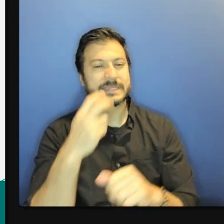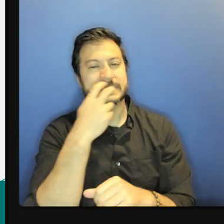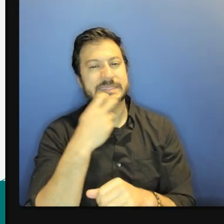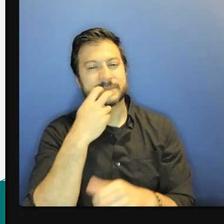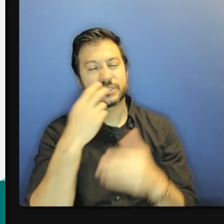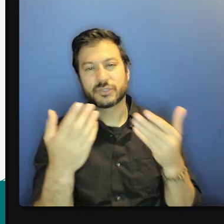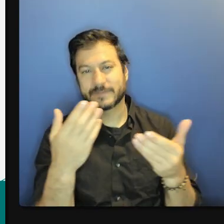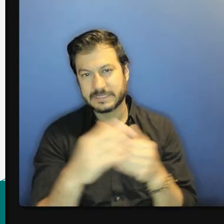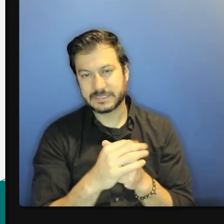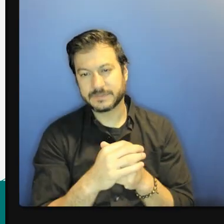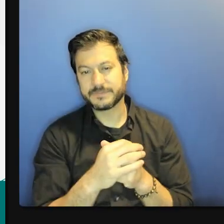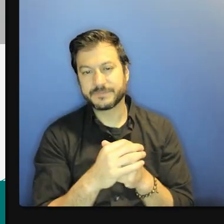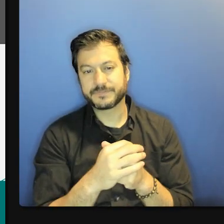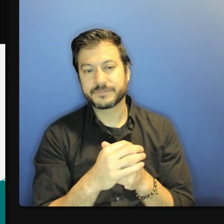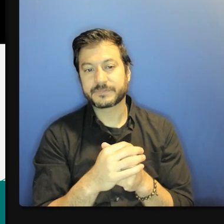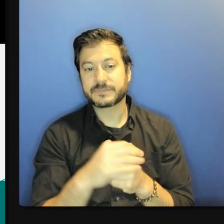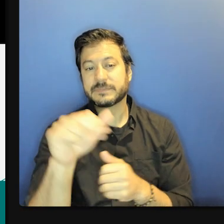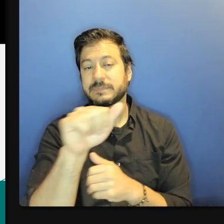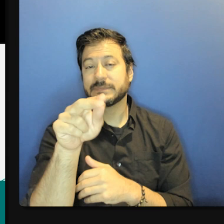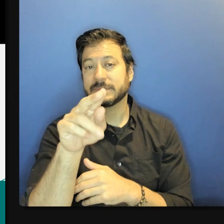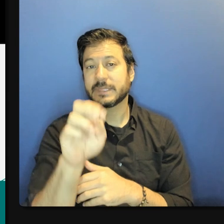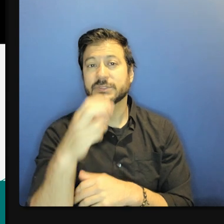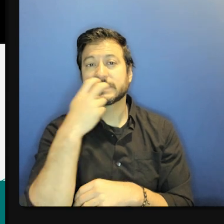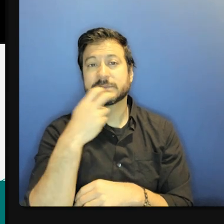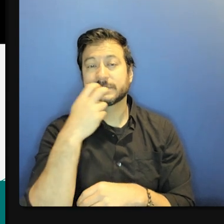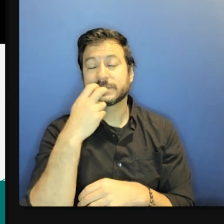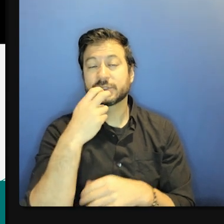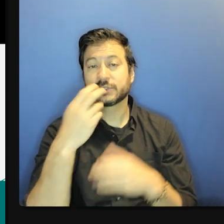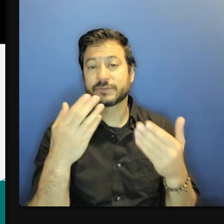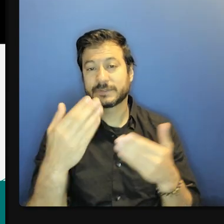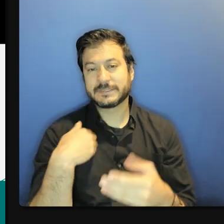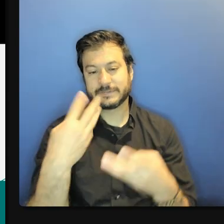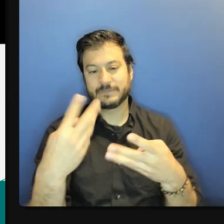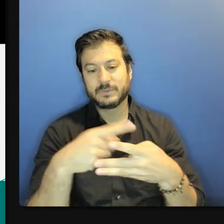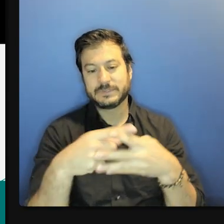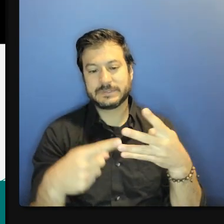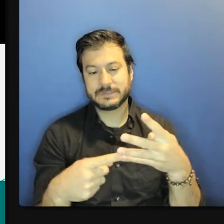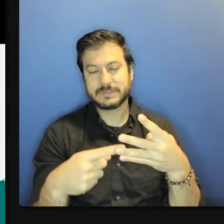speech services. Azure Speech Services contains four key services.